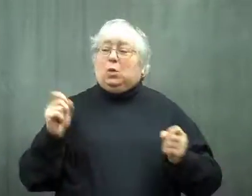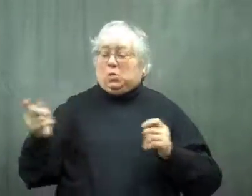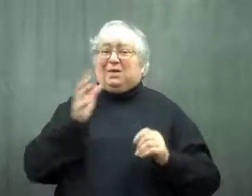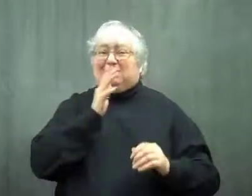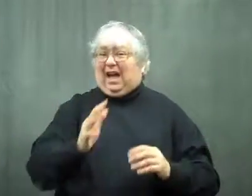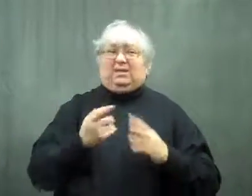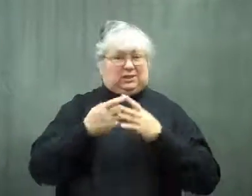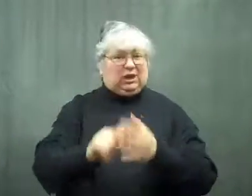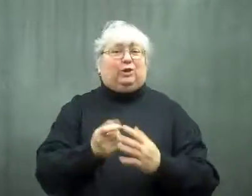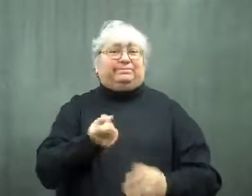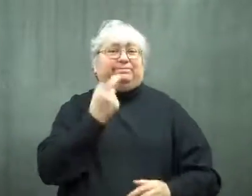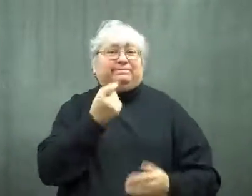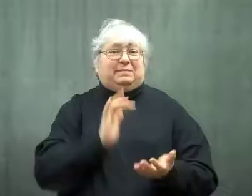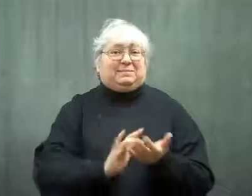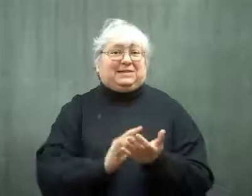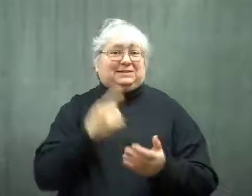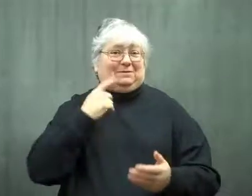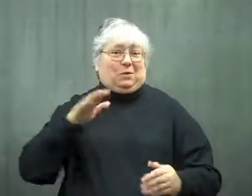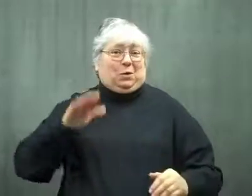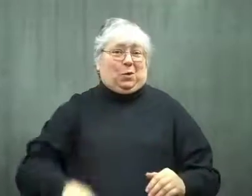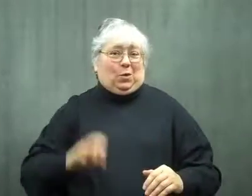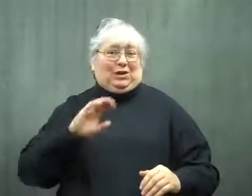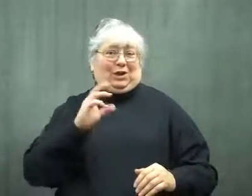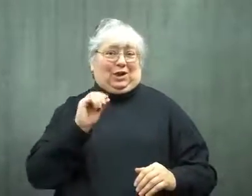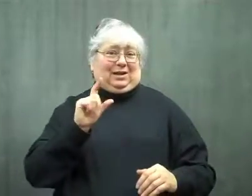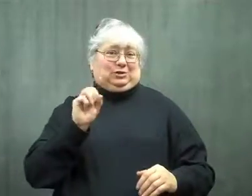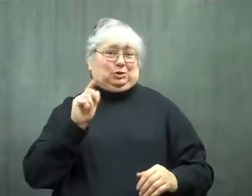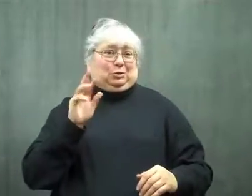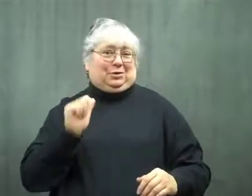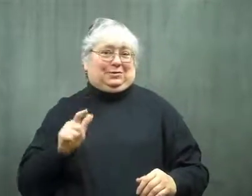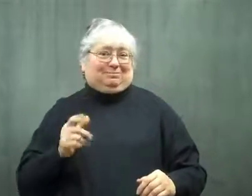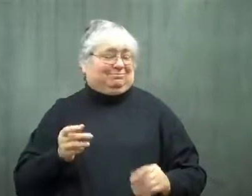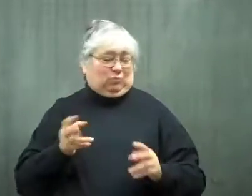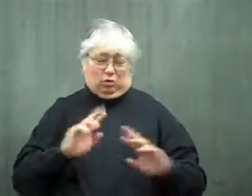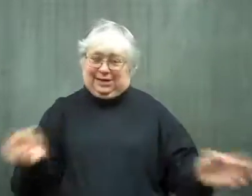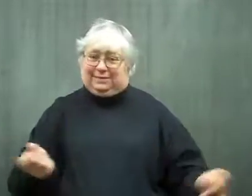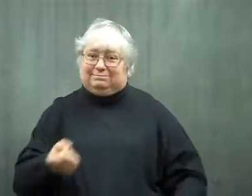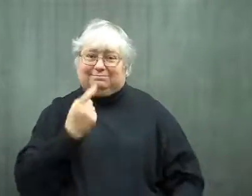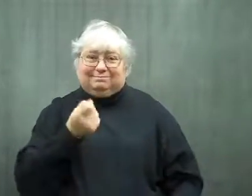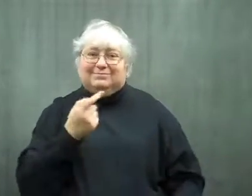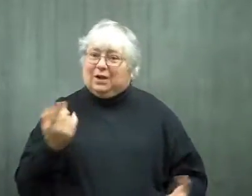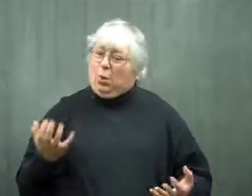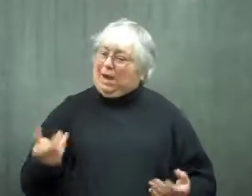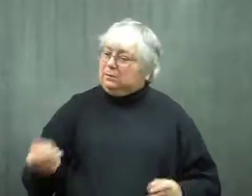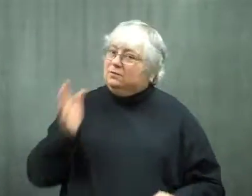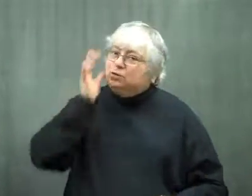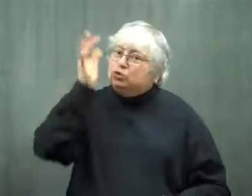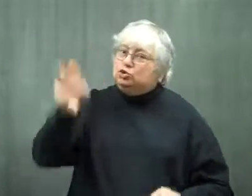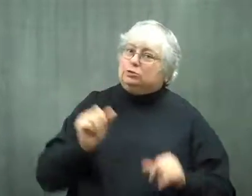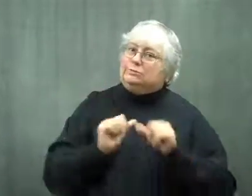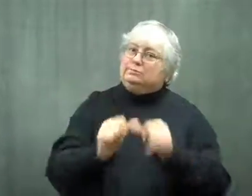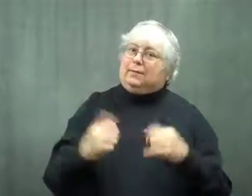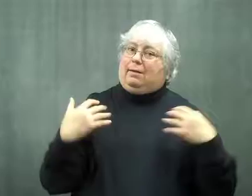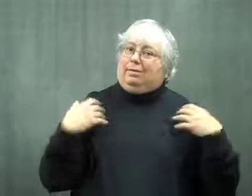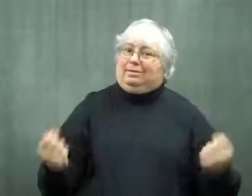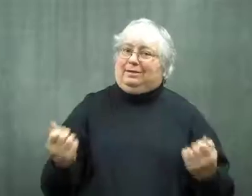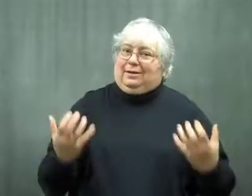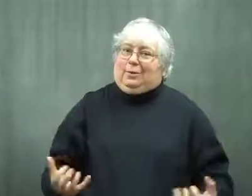She started taking cholesterol lowering medications at age five.